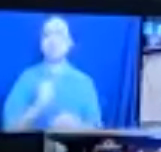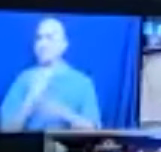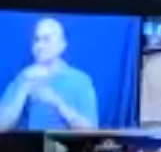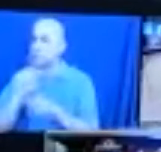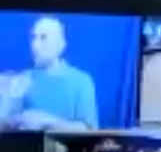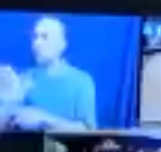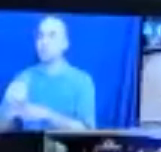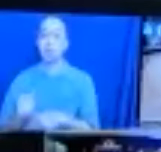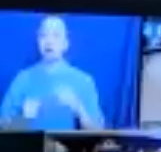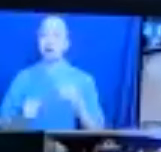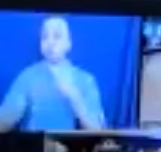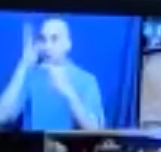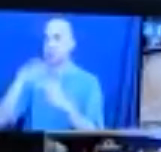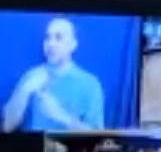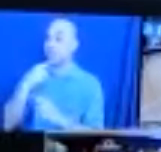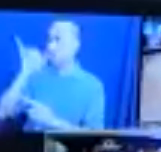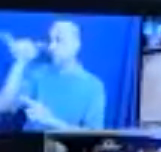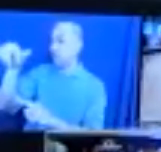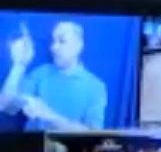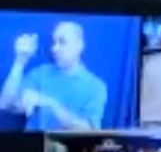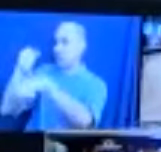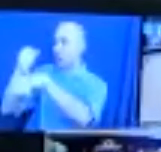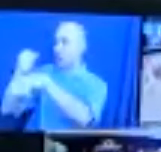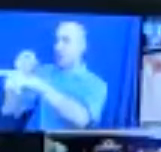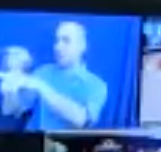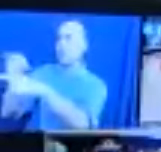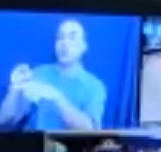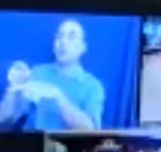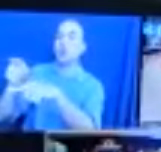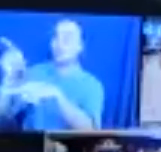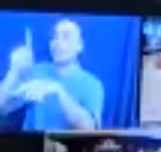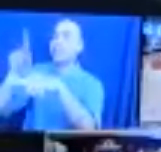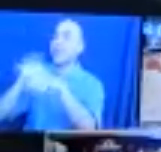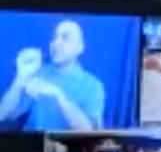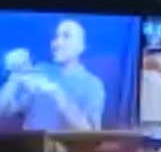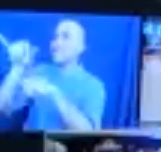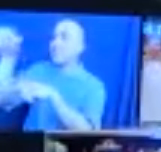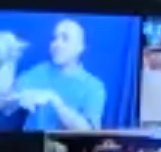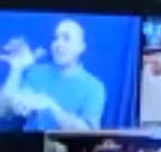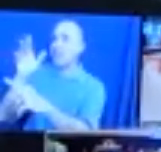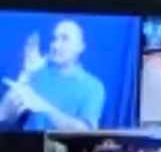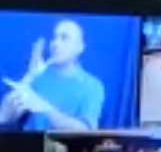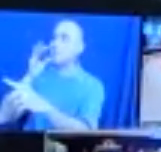LAUGHING BECAUSE IT'S A WOMAN.